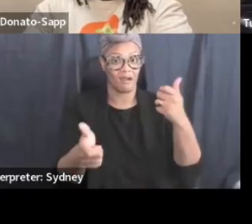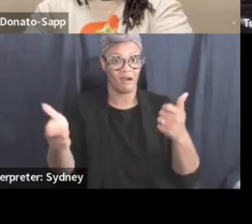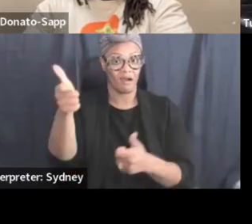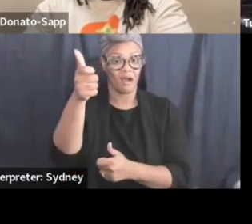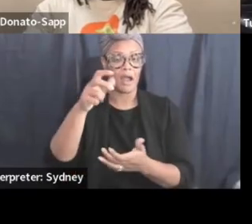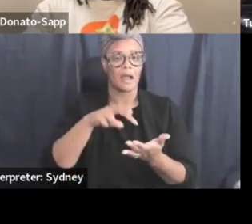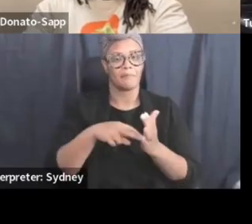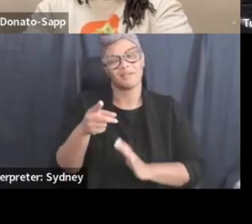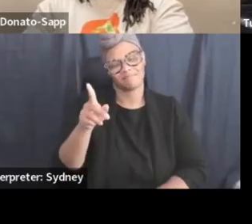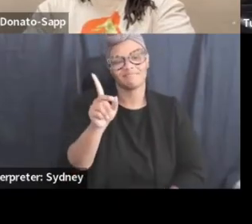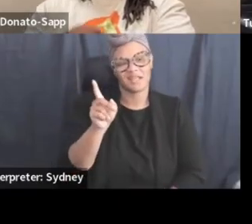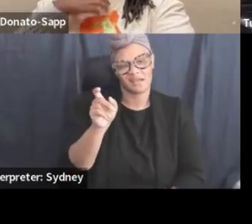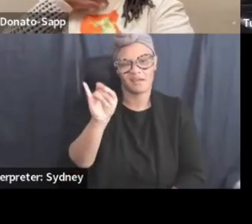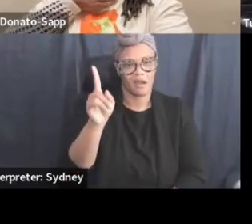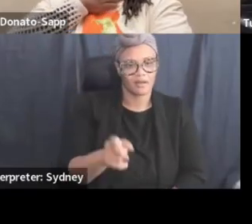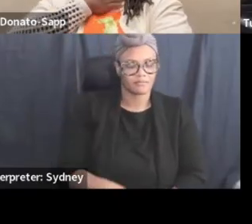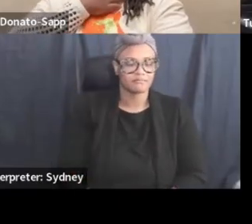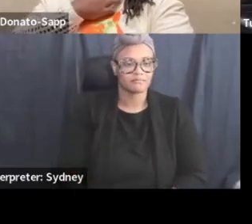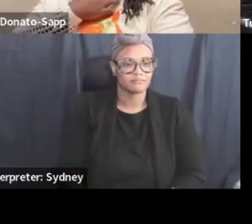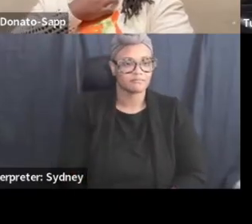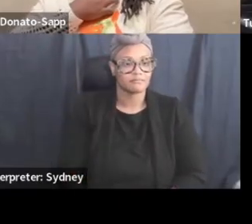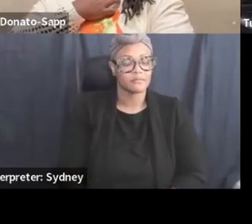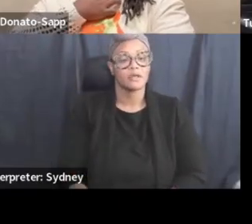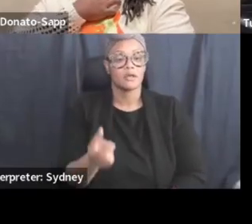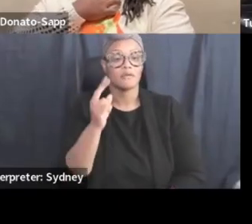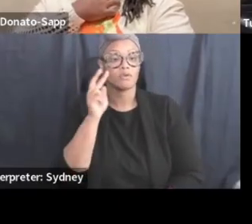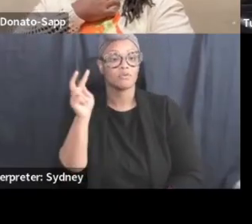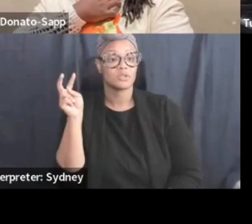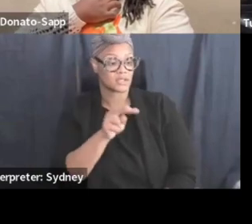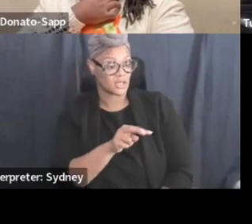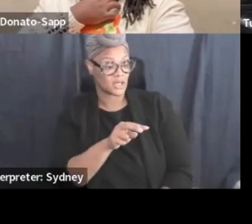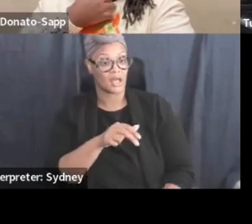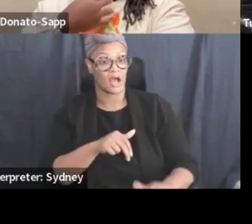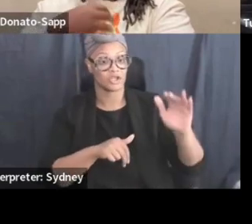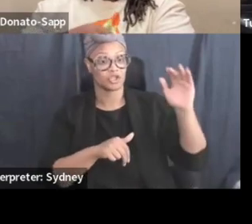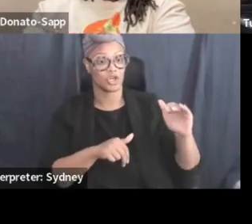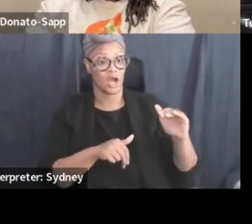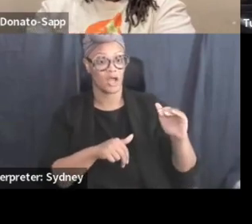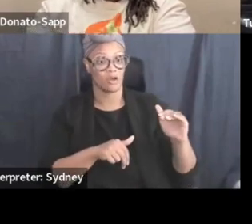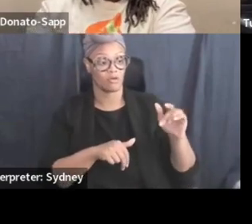If you see a child over there who is struggling and they happen to be African-American, well,